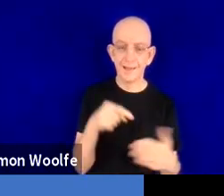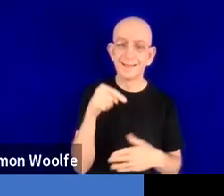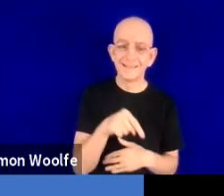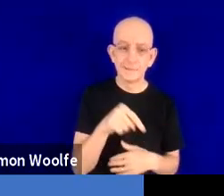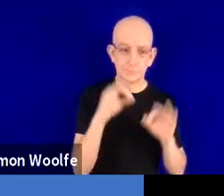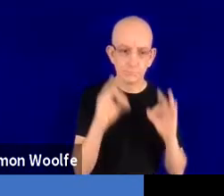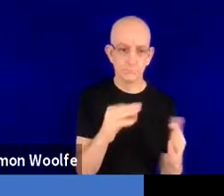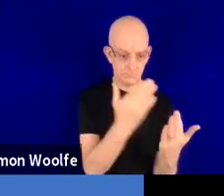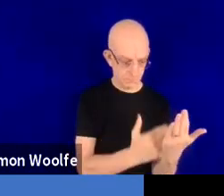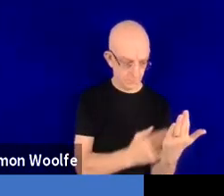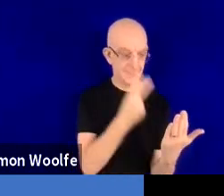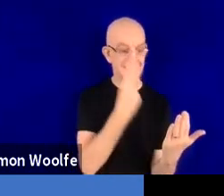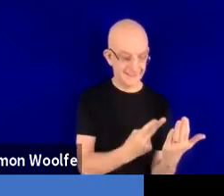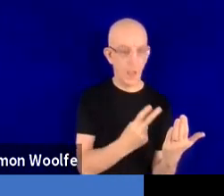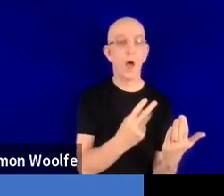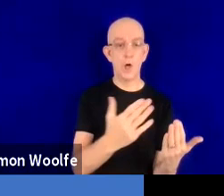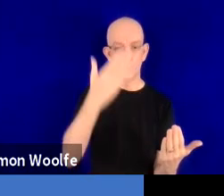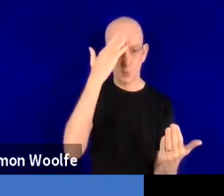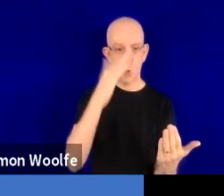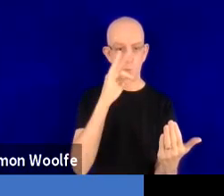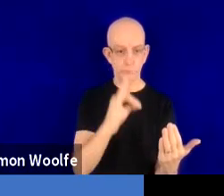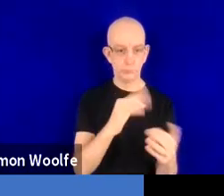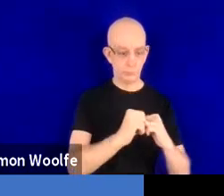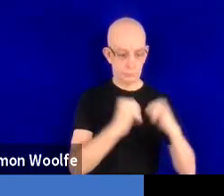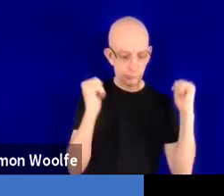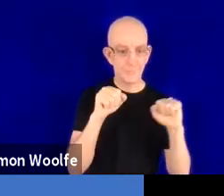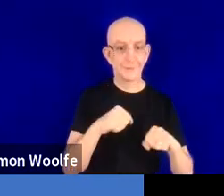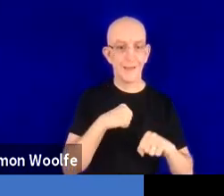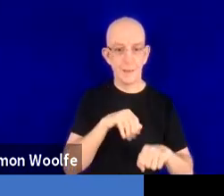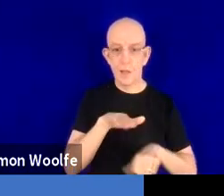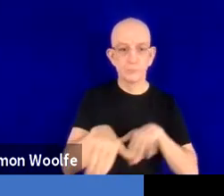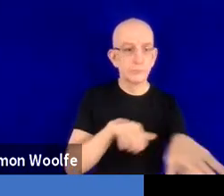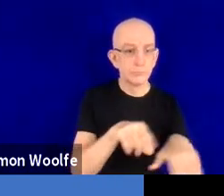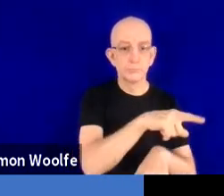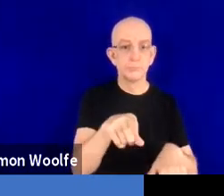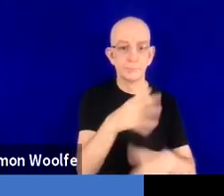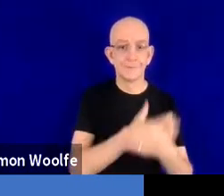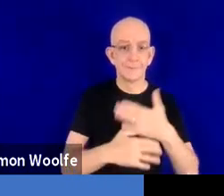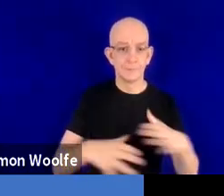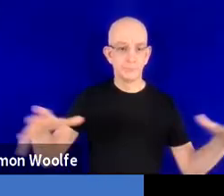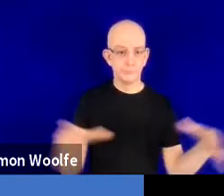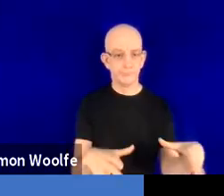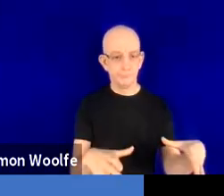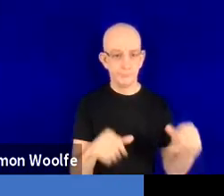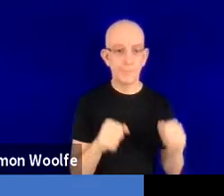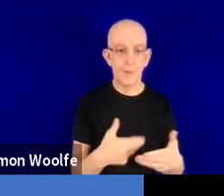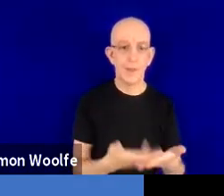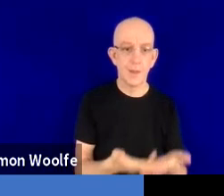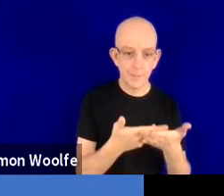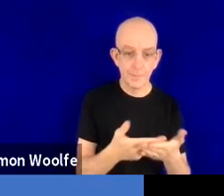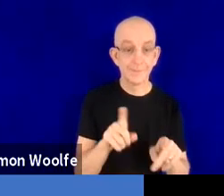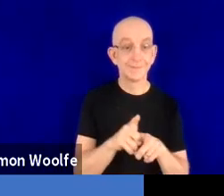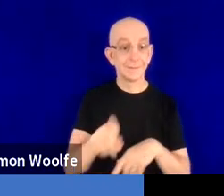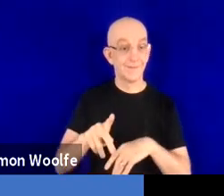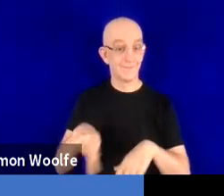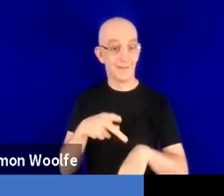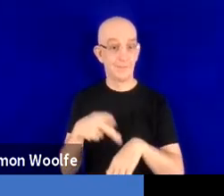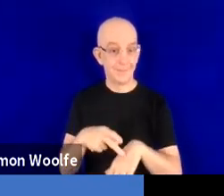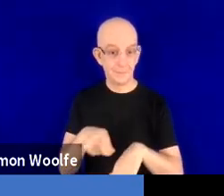but they kind of reached a limit to help the population that could be reached and then look to really expand a system